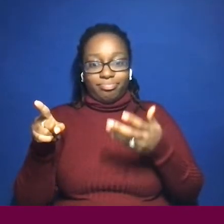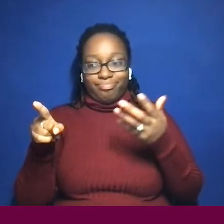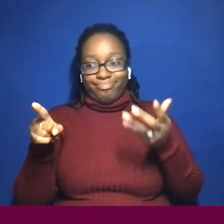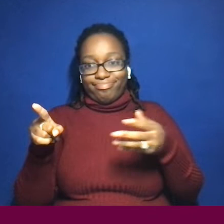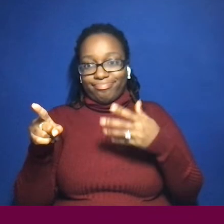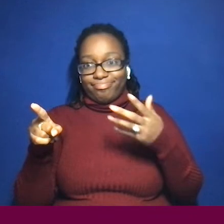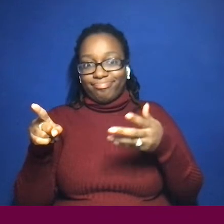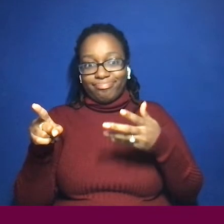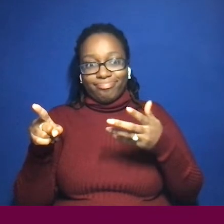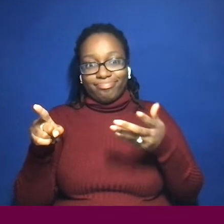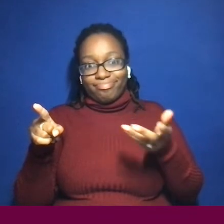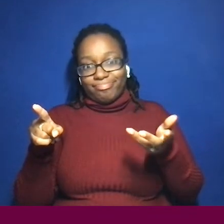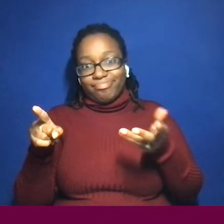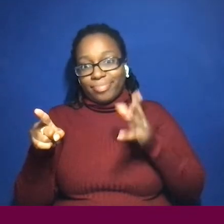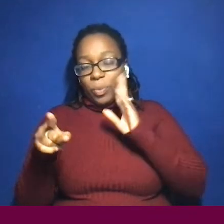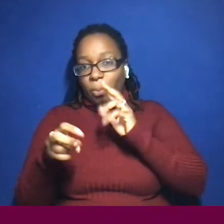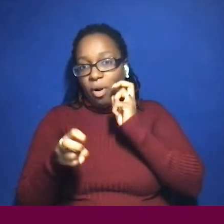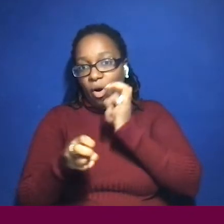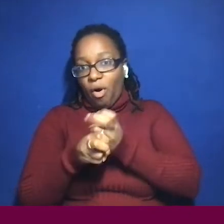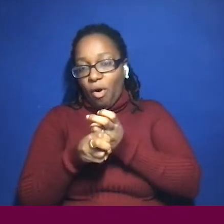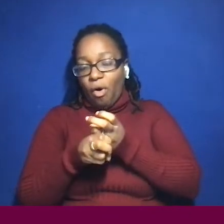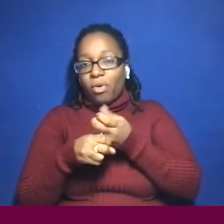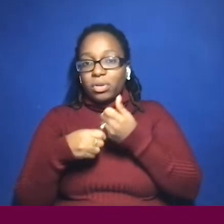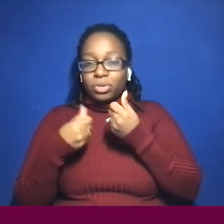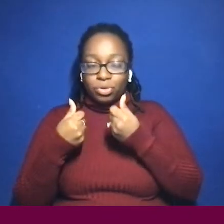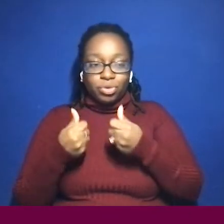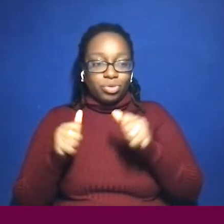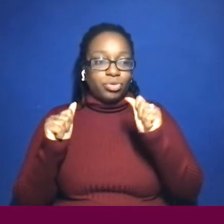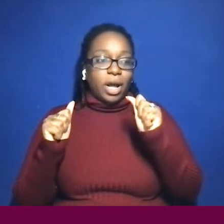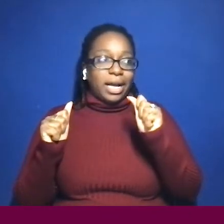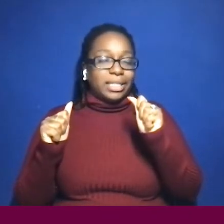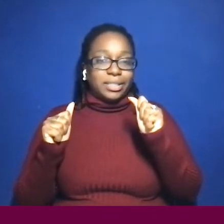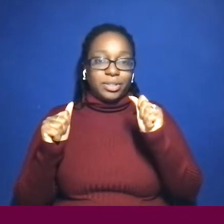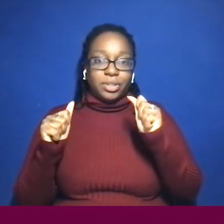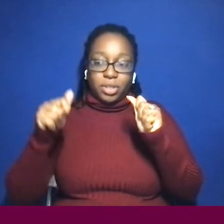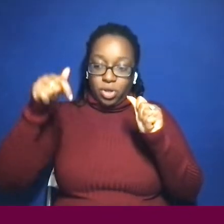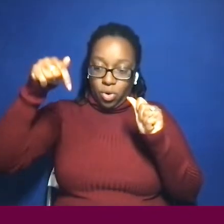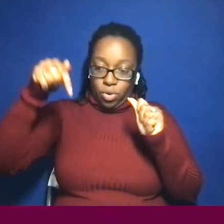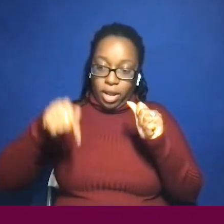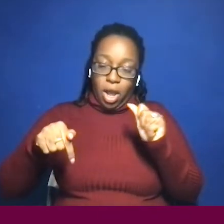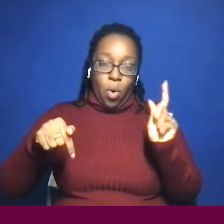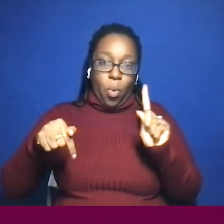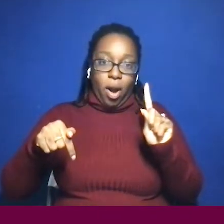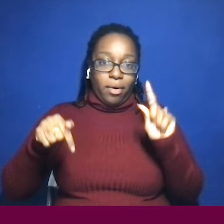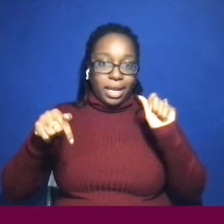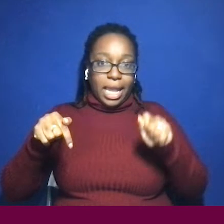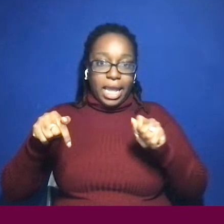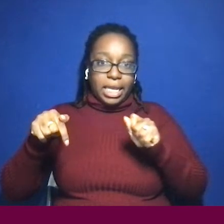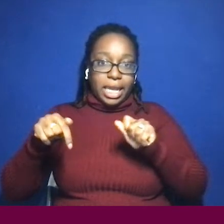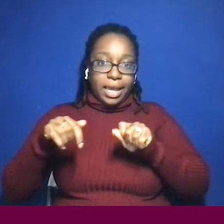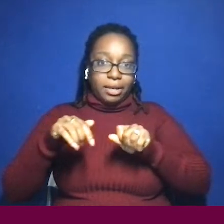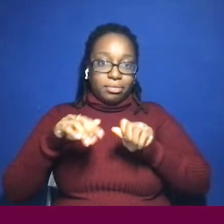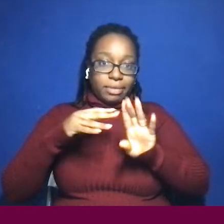It was going to be difficult to move down to the staging areas from which patients were then